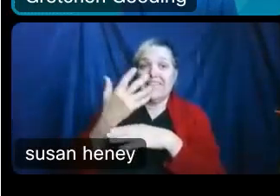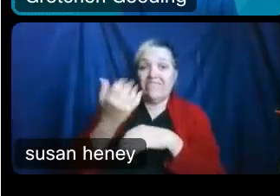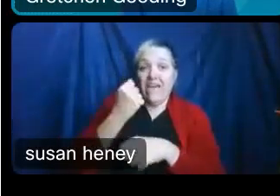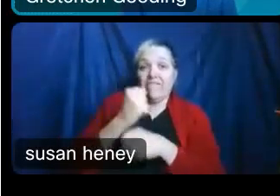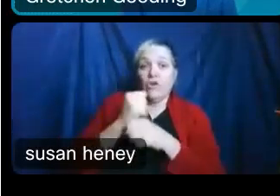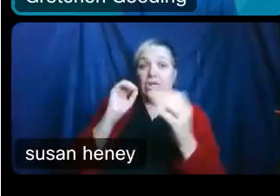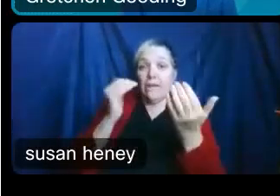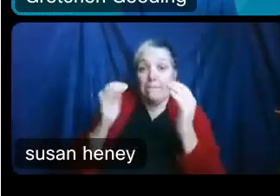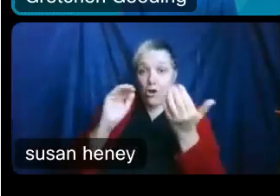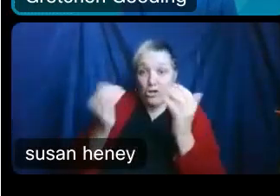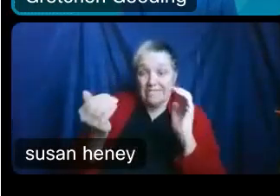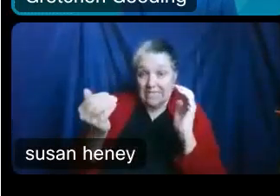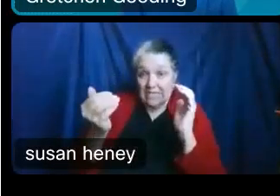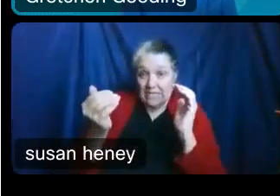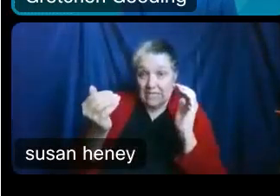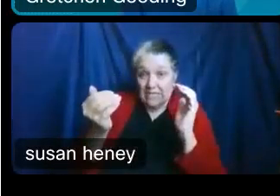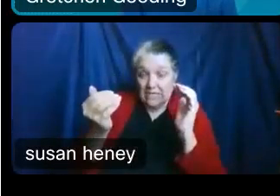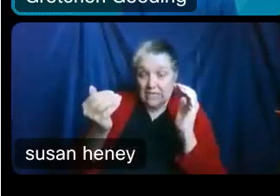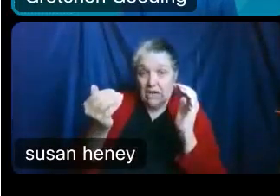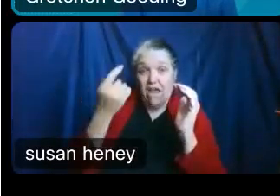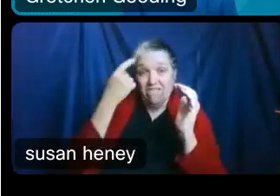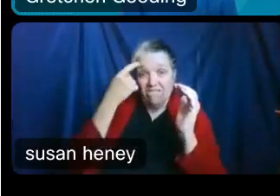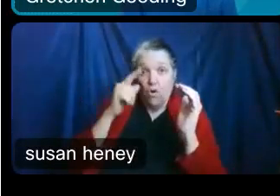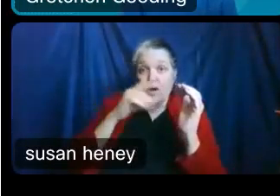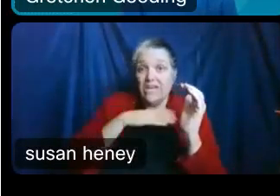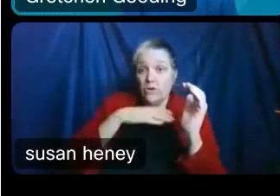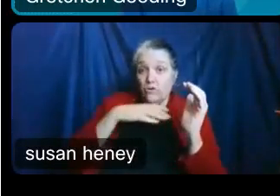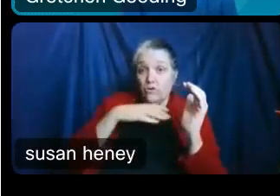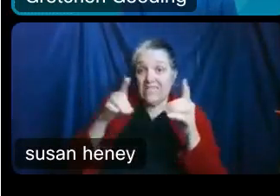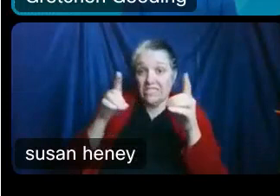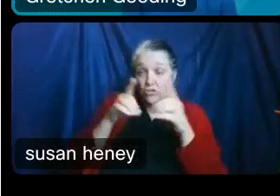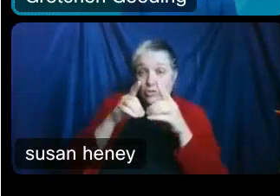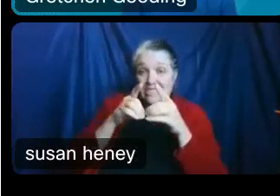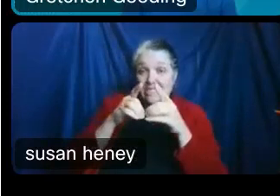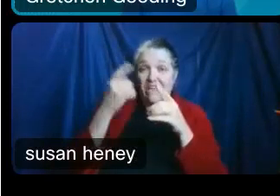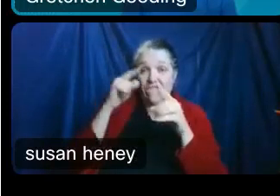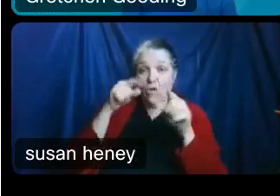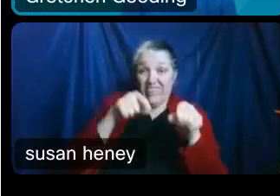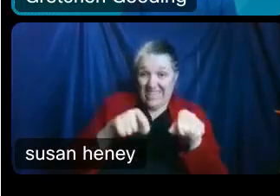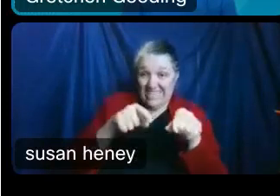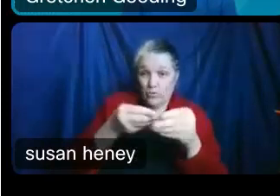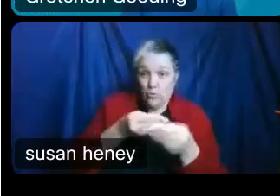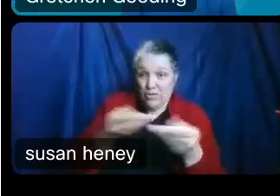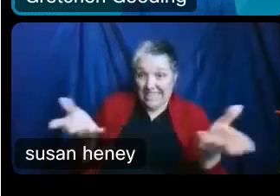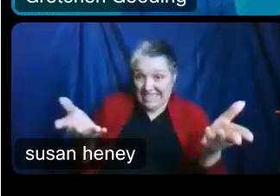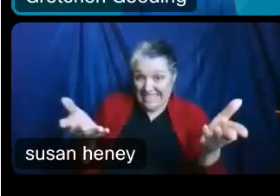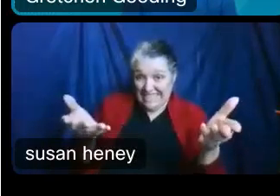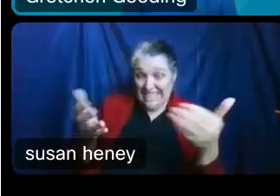profiles for congressional districts for this release and moving forward due to the use